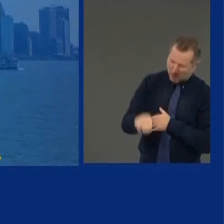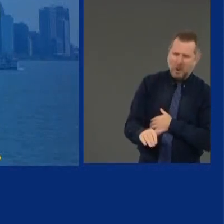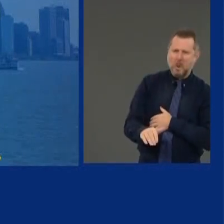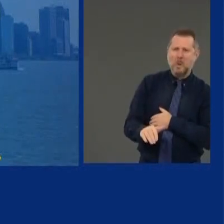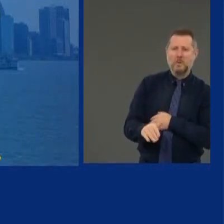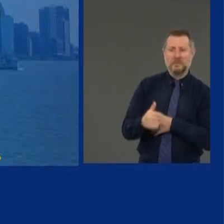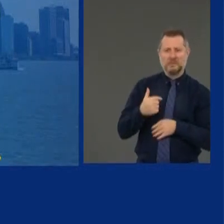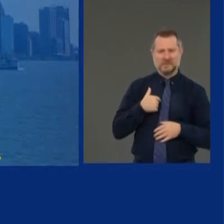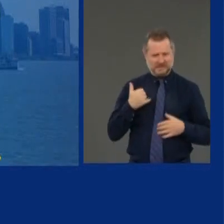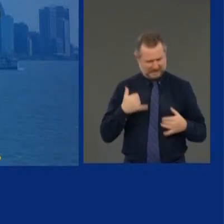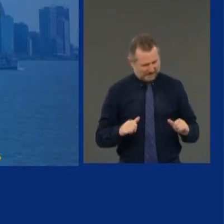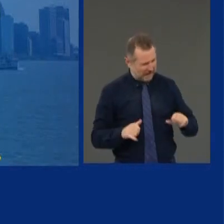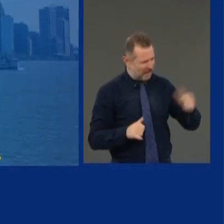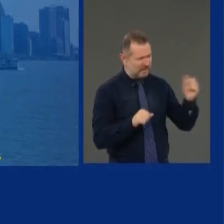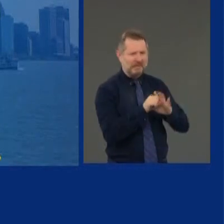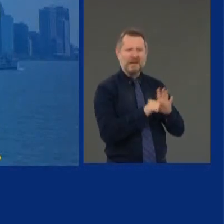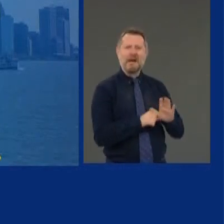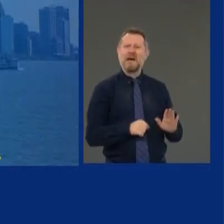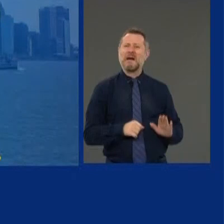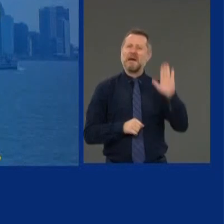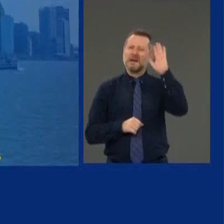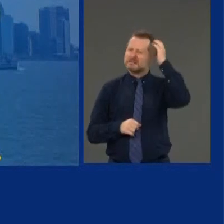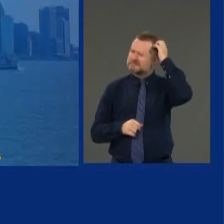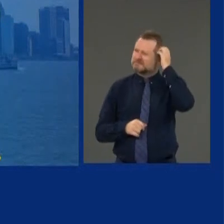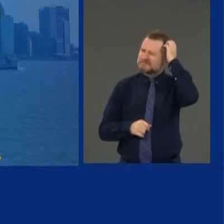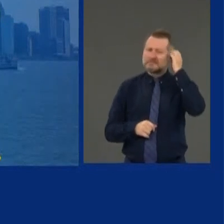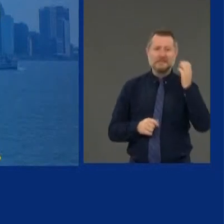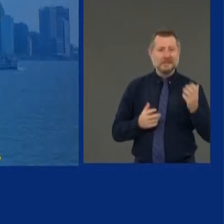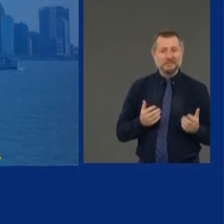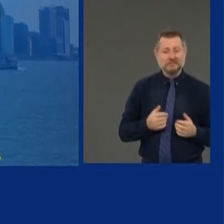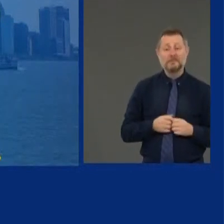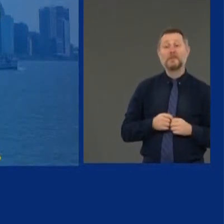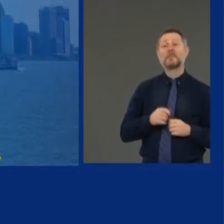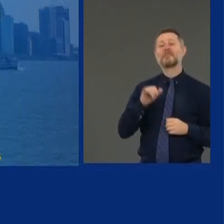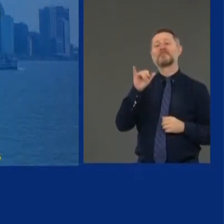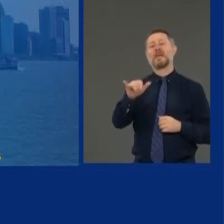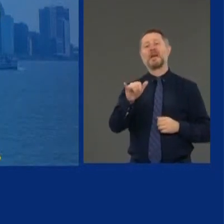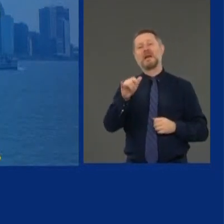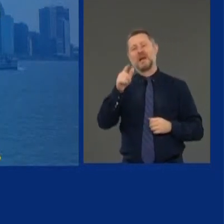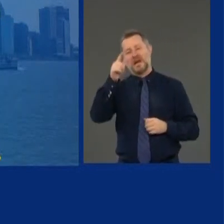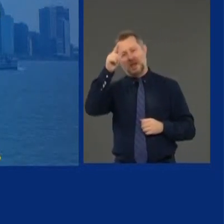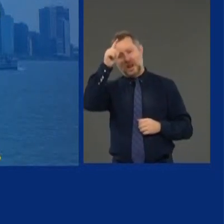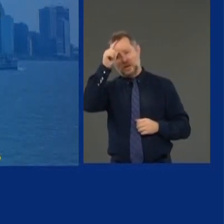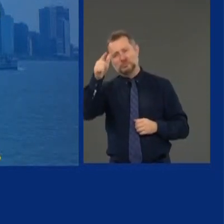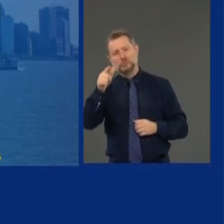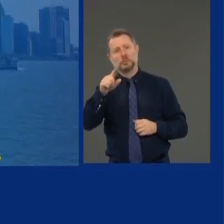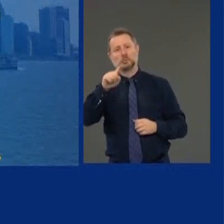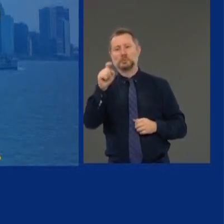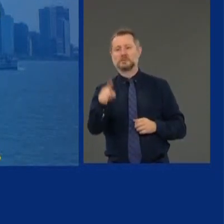HOW CAN NEW YORK BE GOING DOWN?